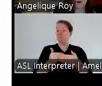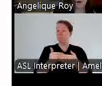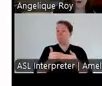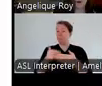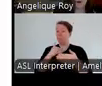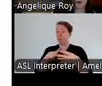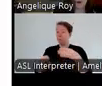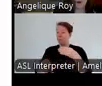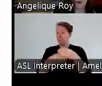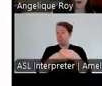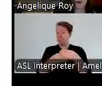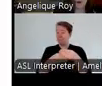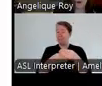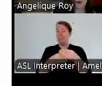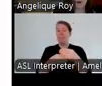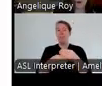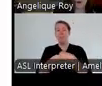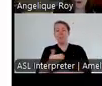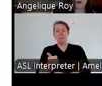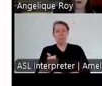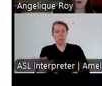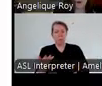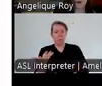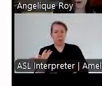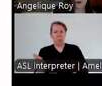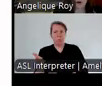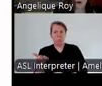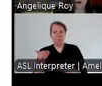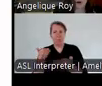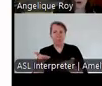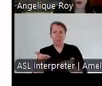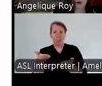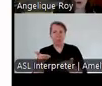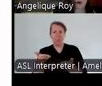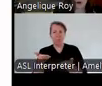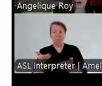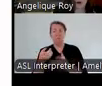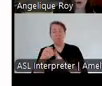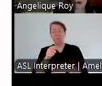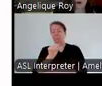there were already a few pre-existing icons present on the A to Z Database page.